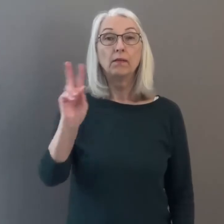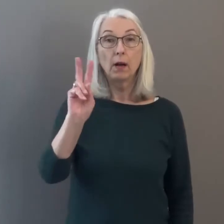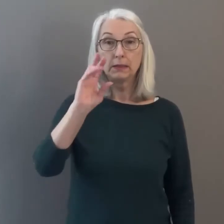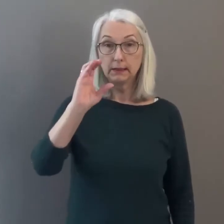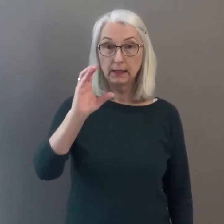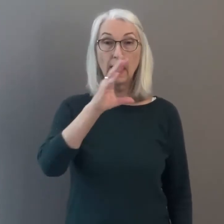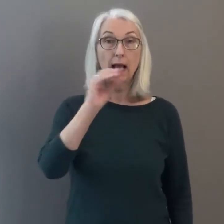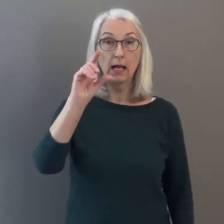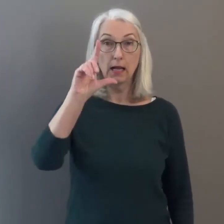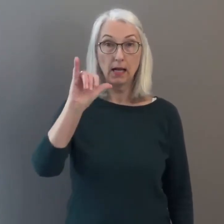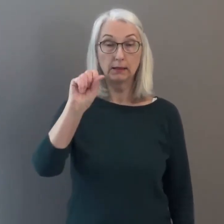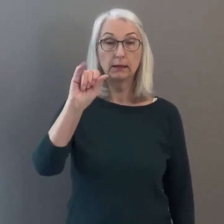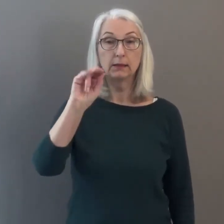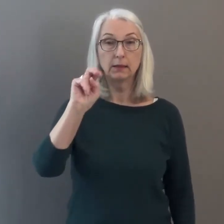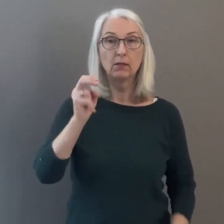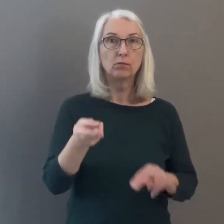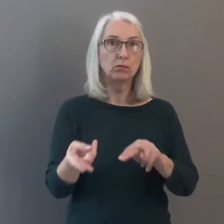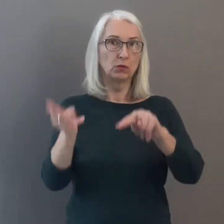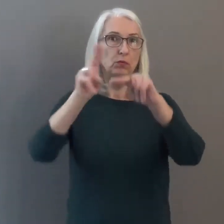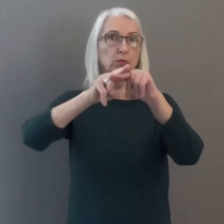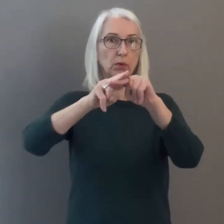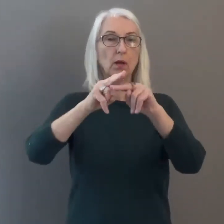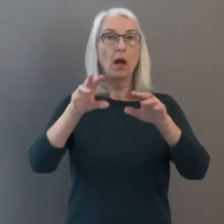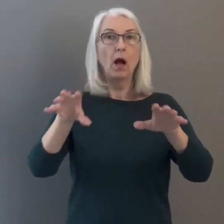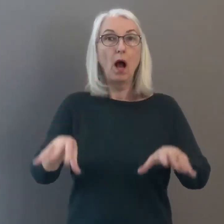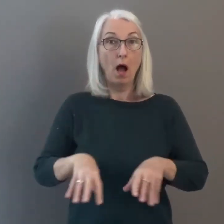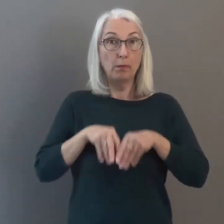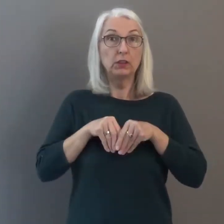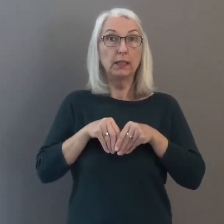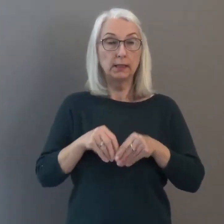Vitamin C and lysine increase absorption.